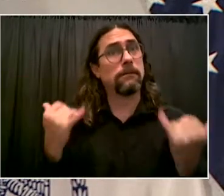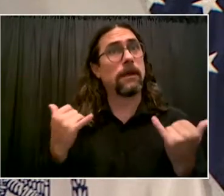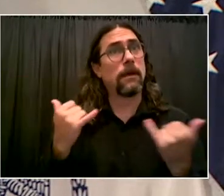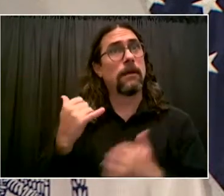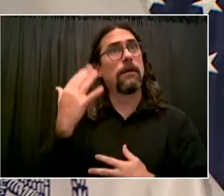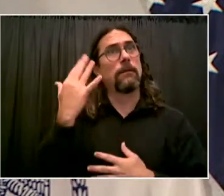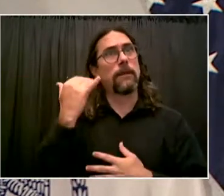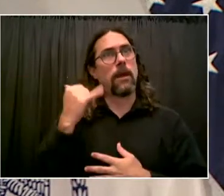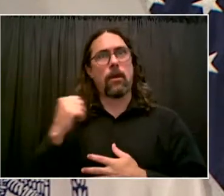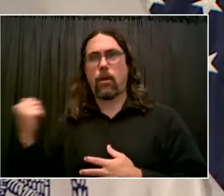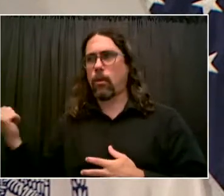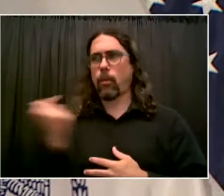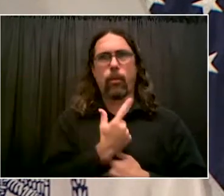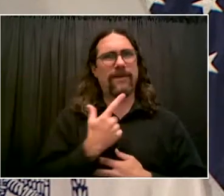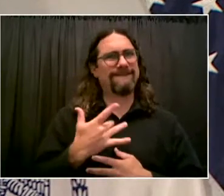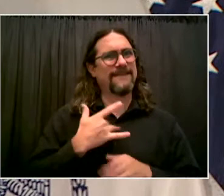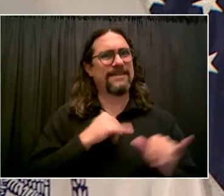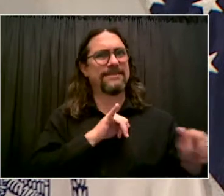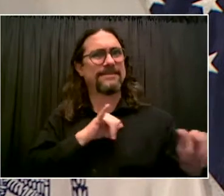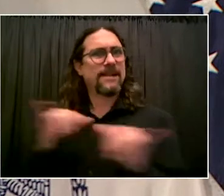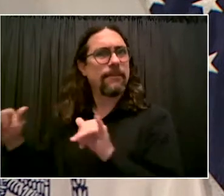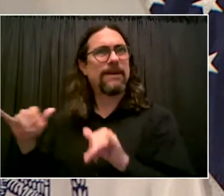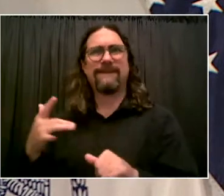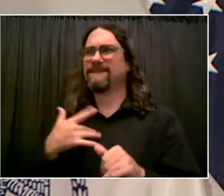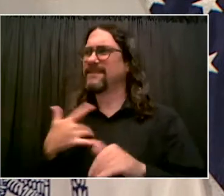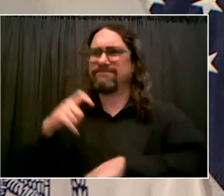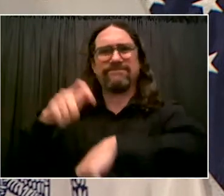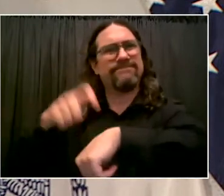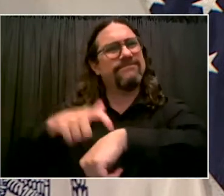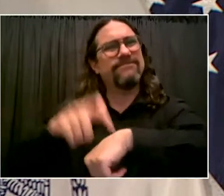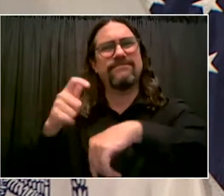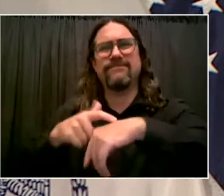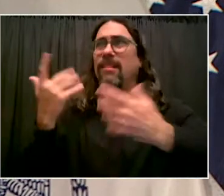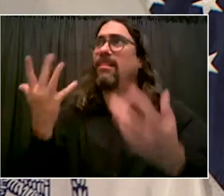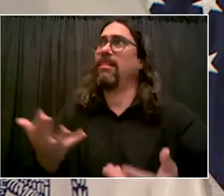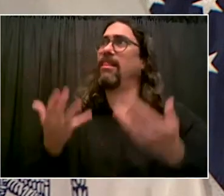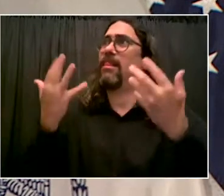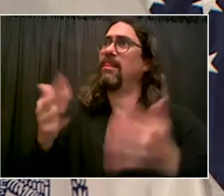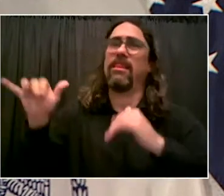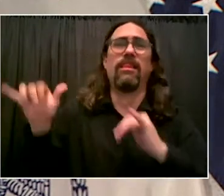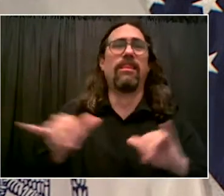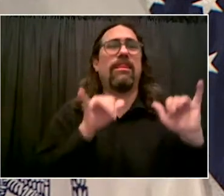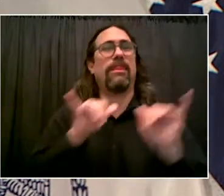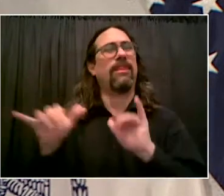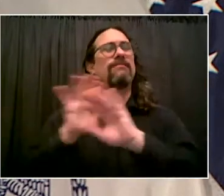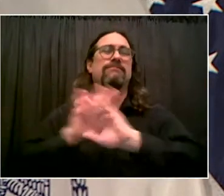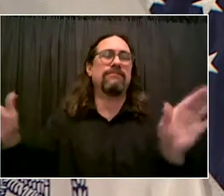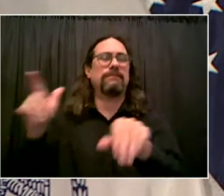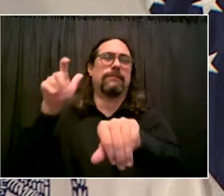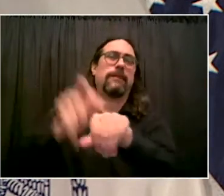RESOURCES DEFENSE COUNCIL. THREE ASON EVERYONE'S GATHERED HERE, EVERYONE FEELS TREMENDOUS URGENTLY THAT WE HAVE TO HAVE